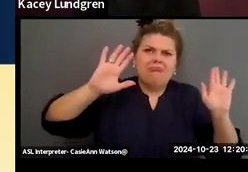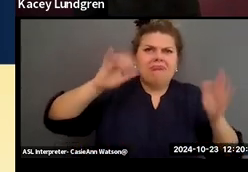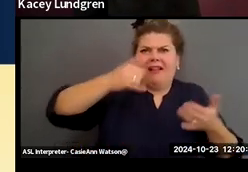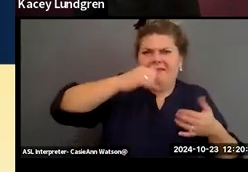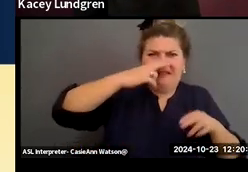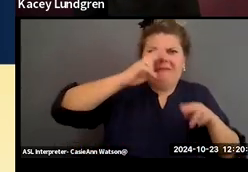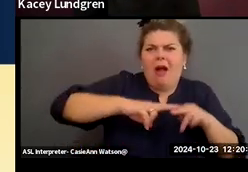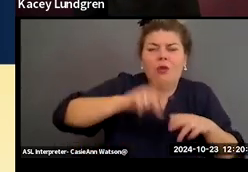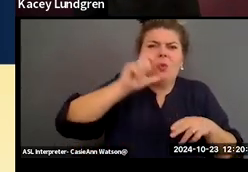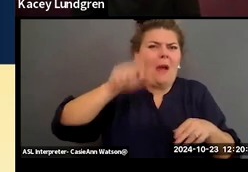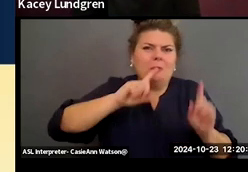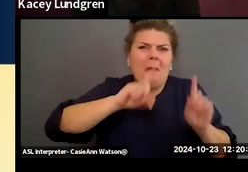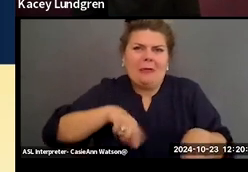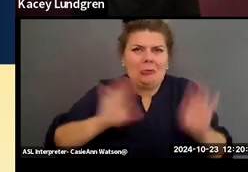You don't even have to answer if you don't want to.